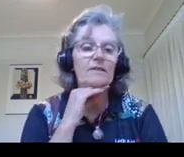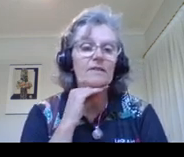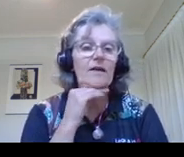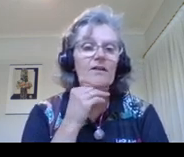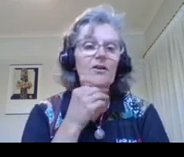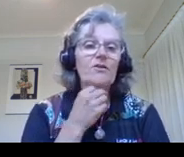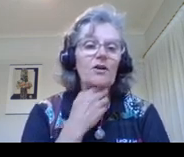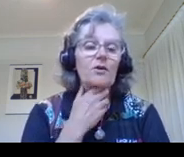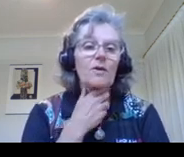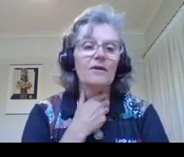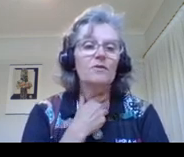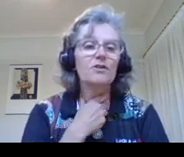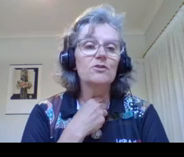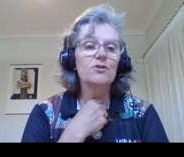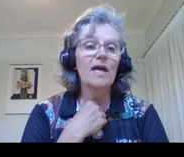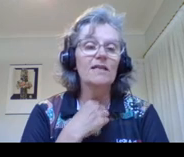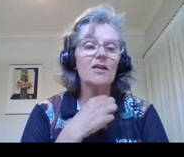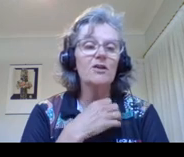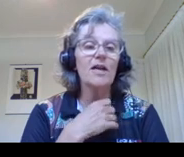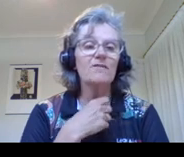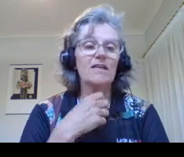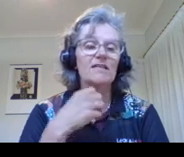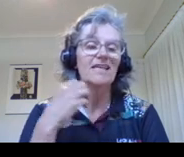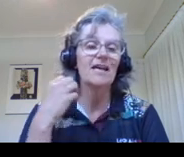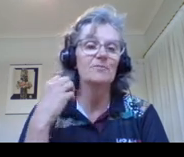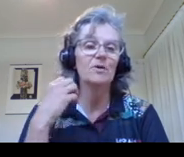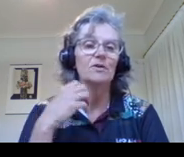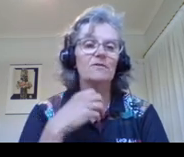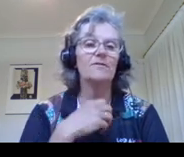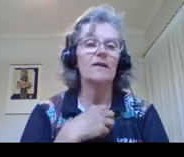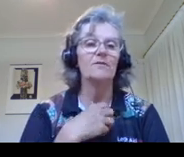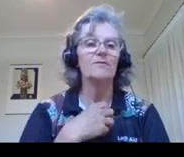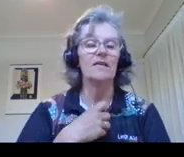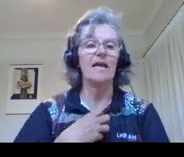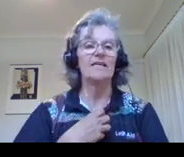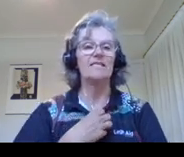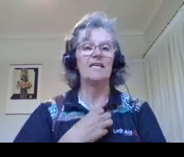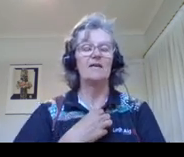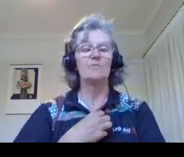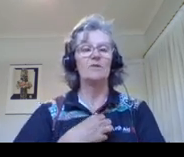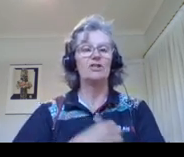I don't know how would you do that Lydia you gave an example of the atm machine